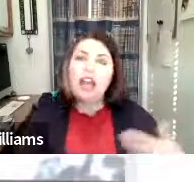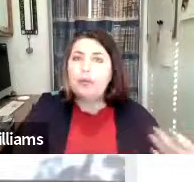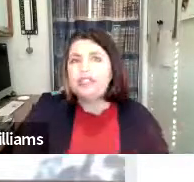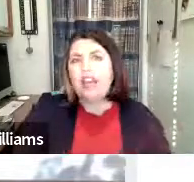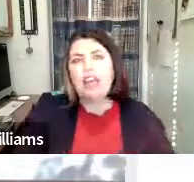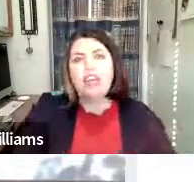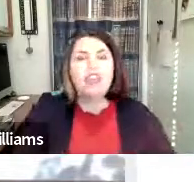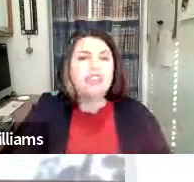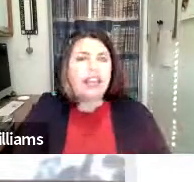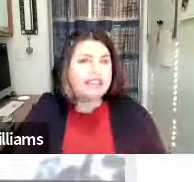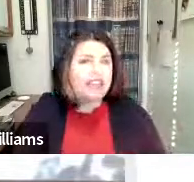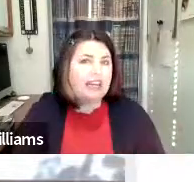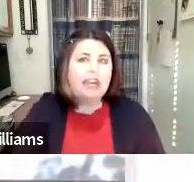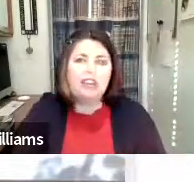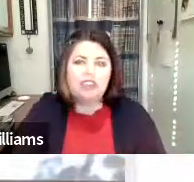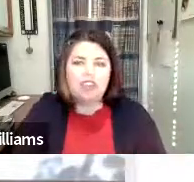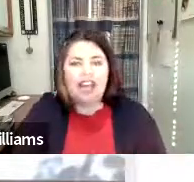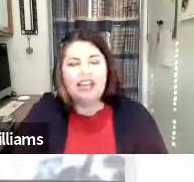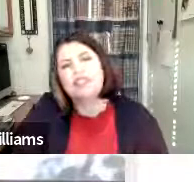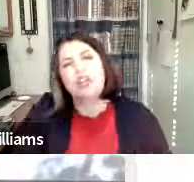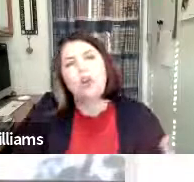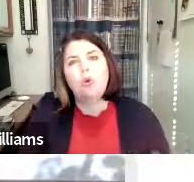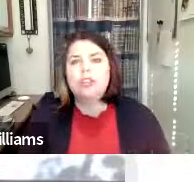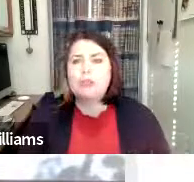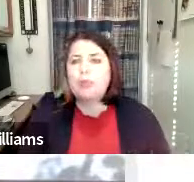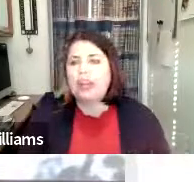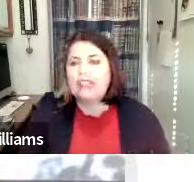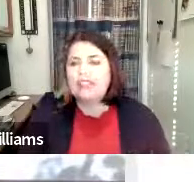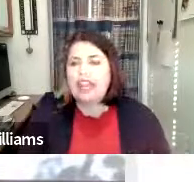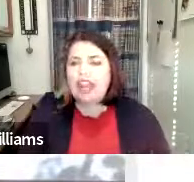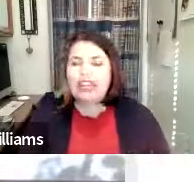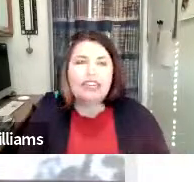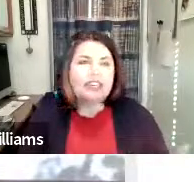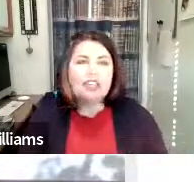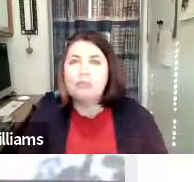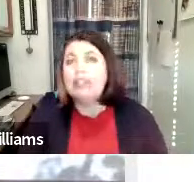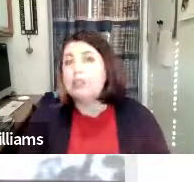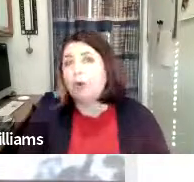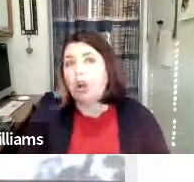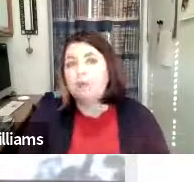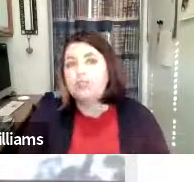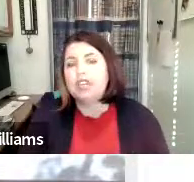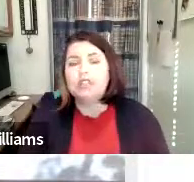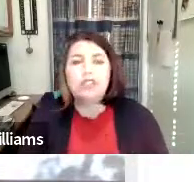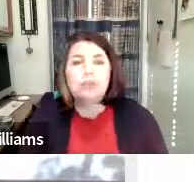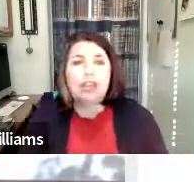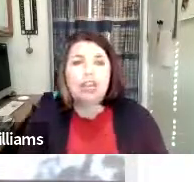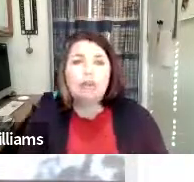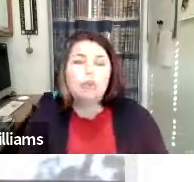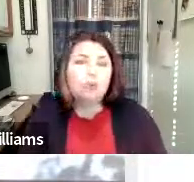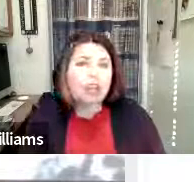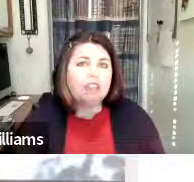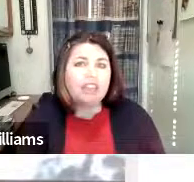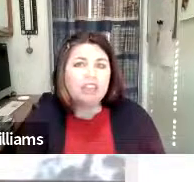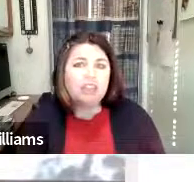I would assign this essay in my English class, what are some of the ways that I can customize the prompt to make it more relevant